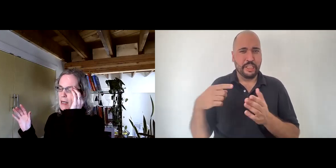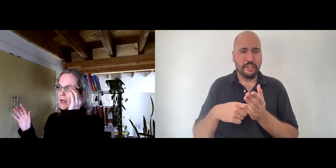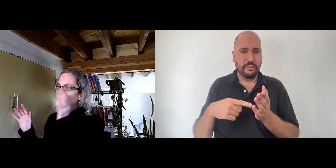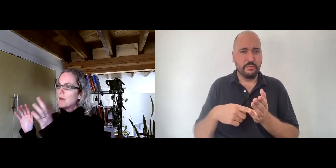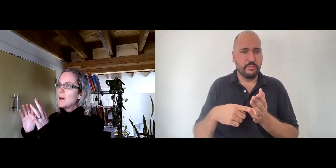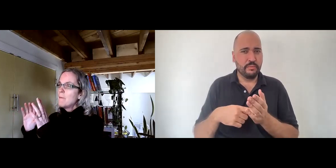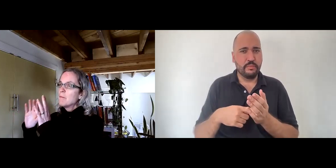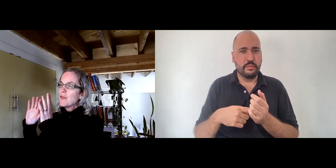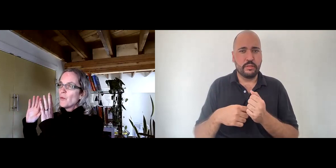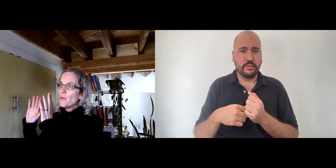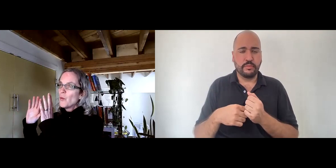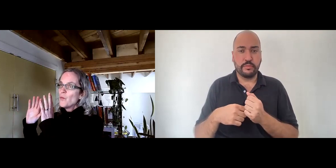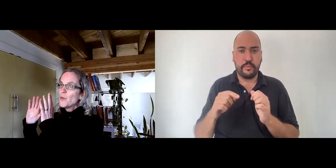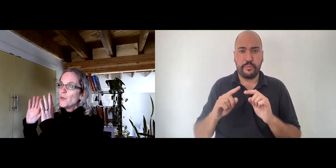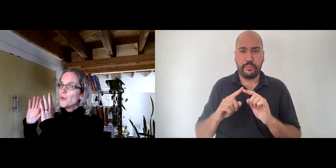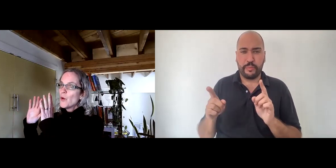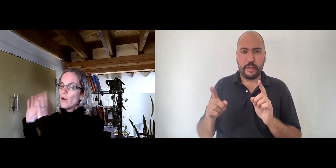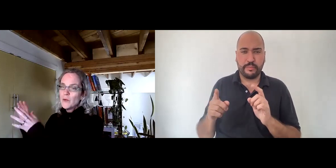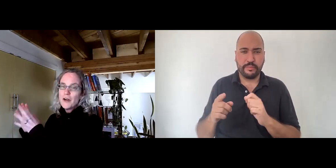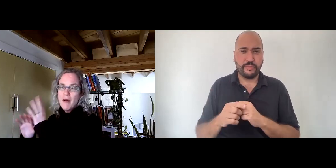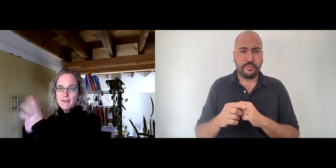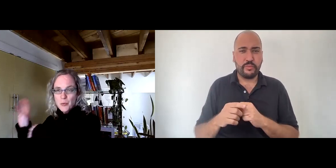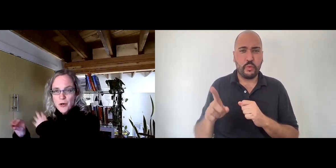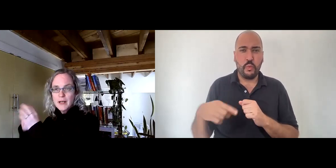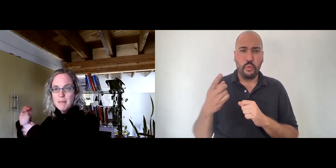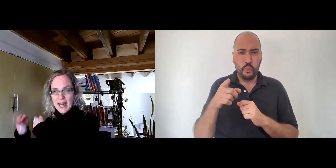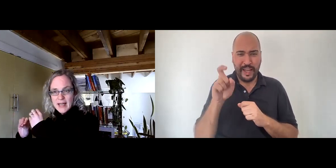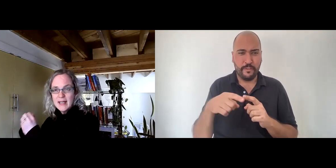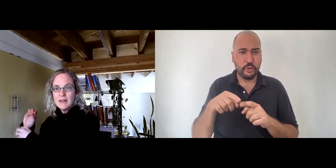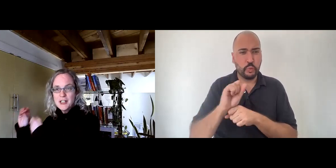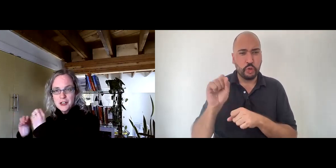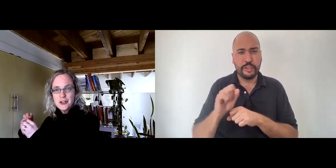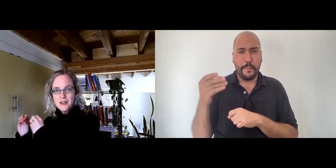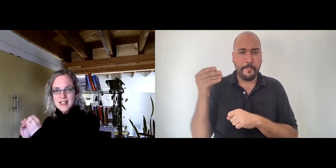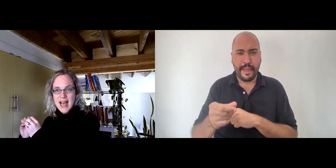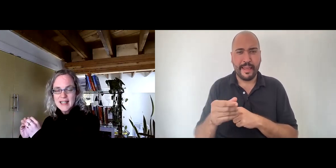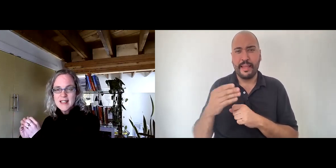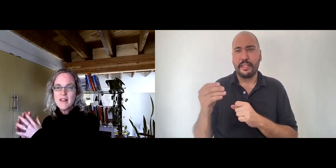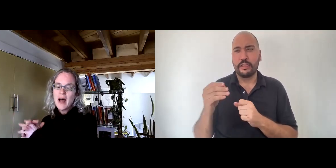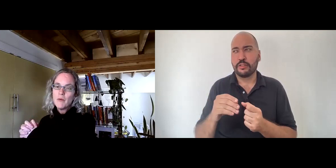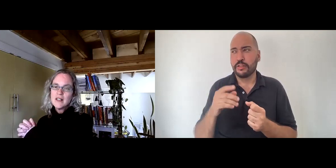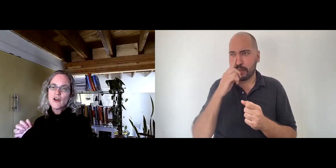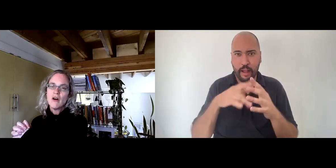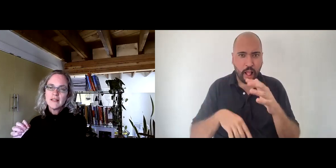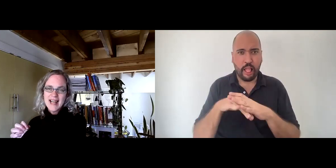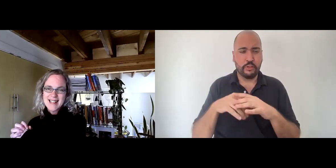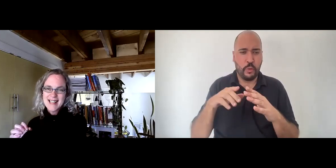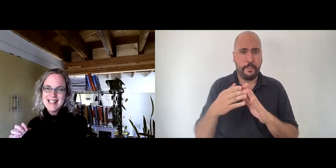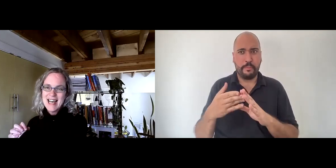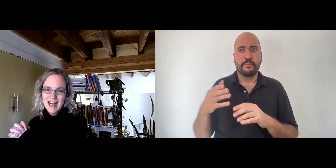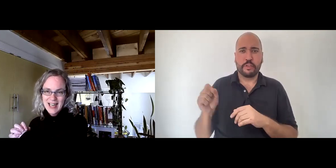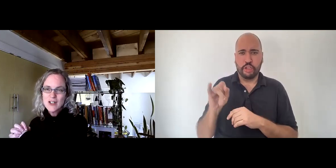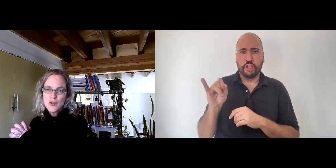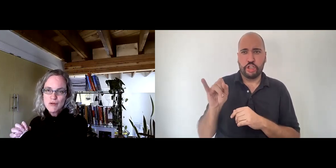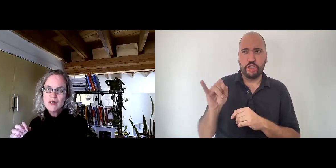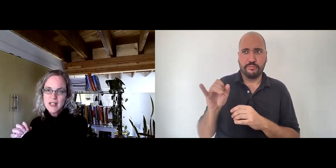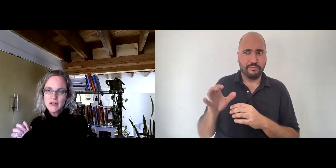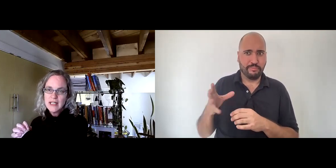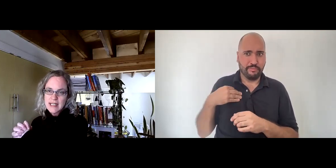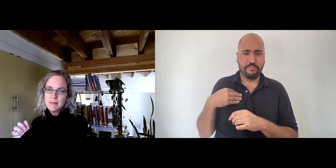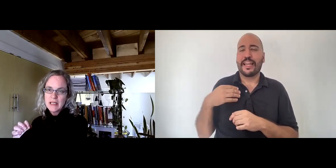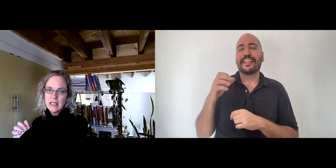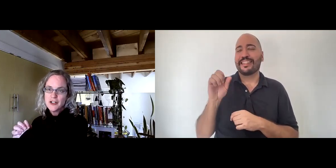But one where you have to work and pay in and reach insured status, that one is called SSDI. Social Security Disability Insurance.